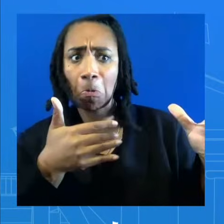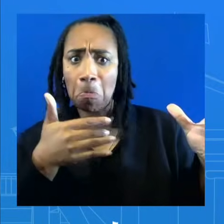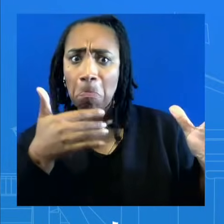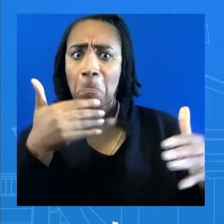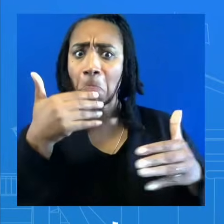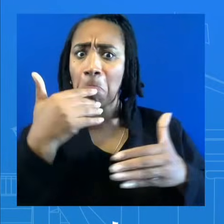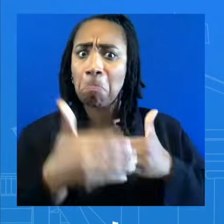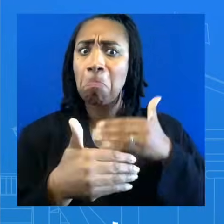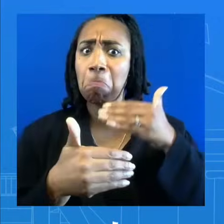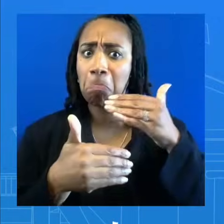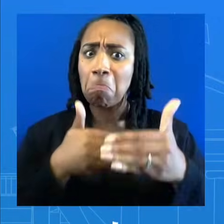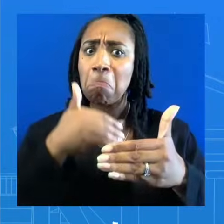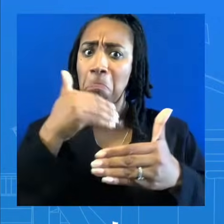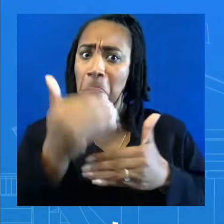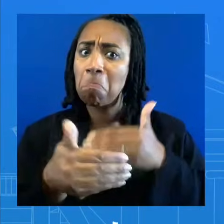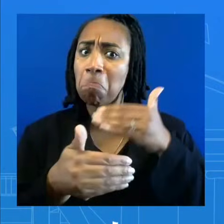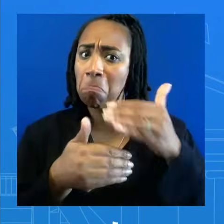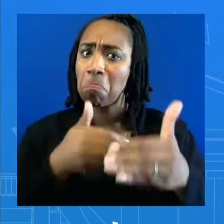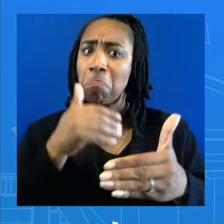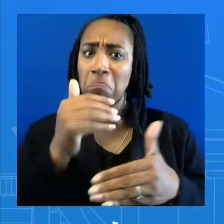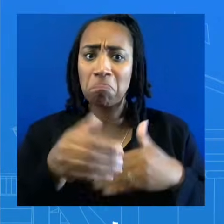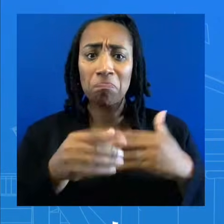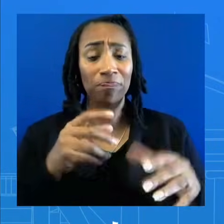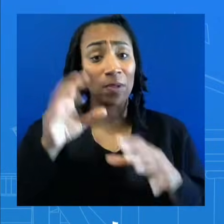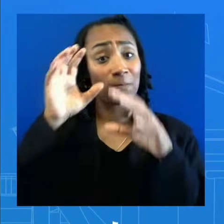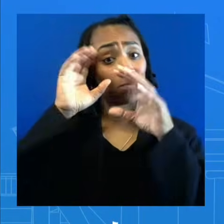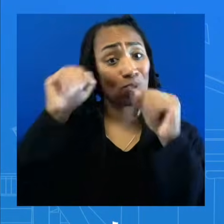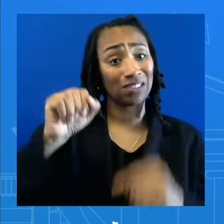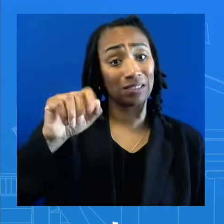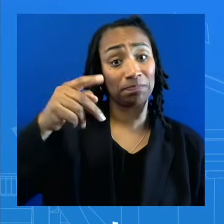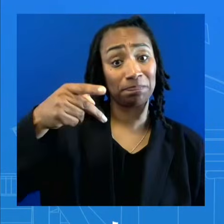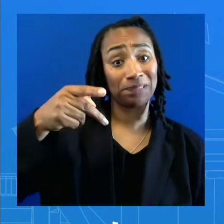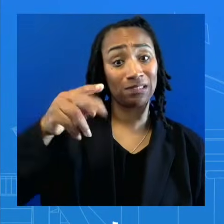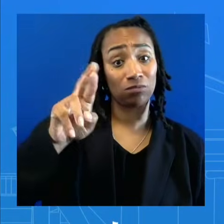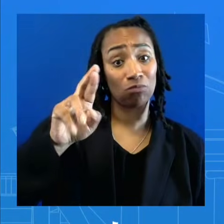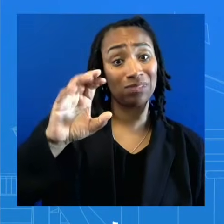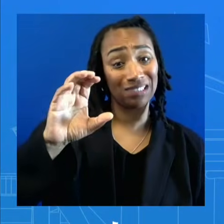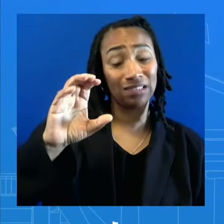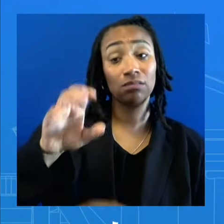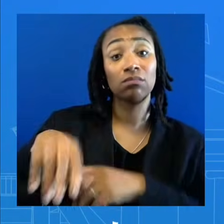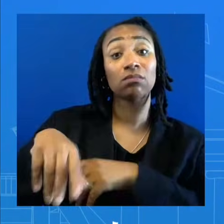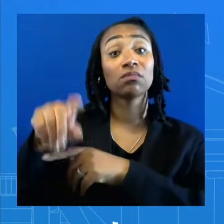where we stand on the issue of Taiwan's self-defense. Ms. Jean-Pierre: Go ahead, Danny. The Press: Thanks, Karine. Thanks, Admiral.